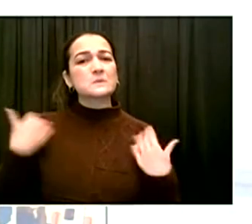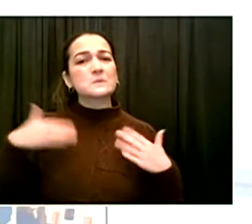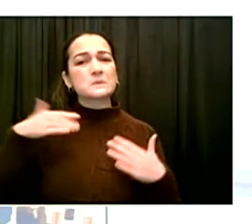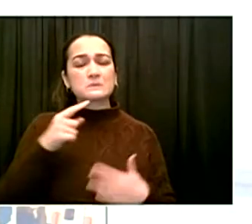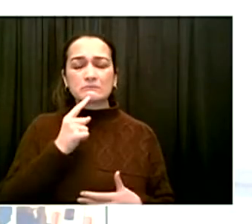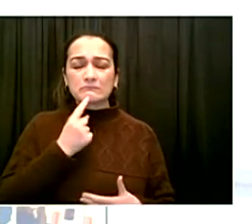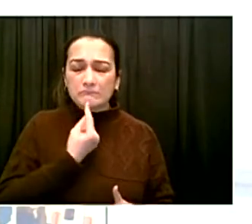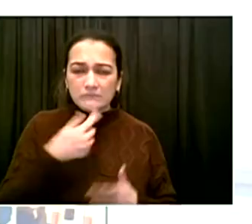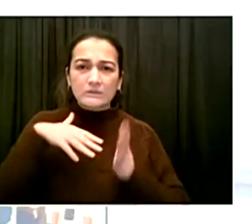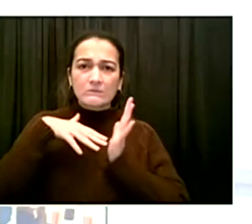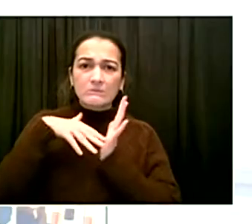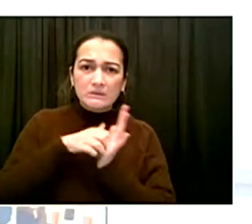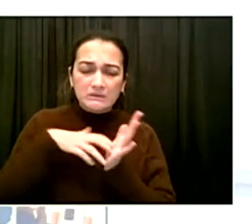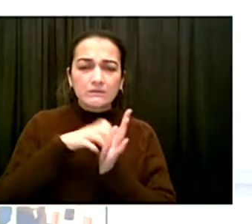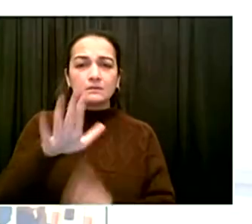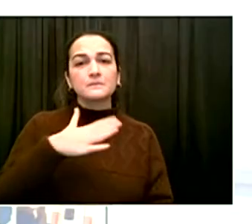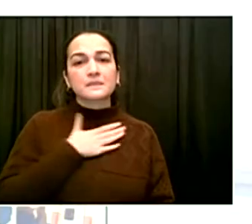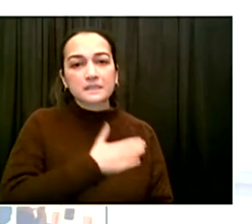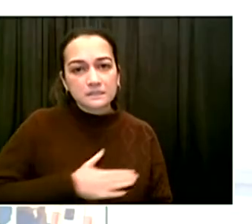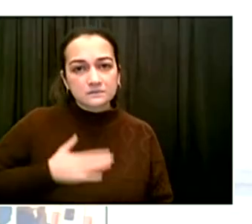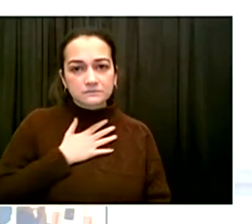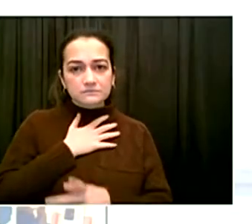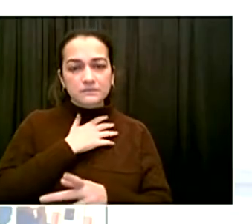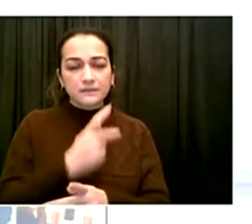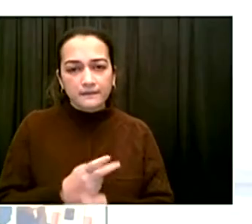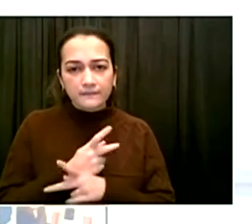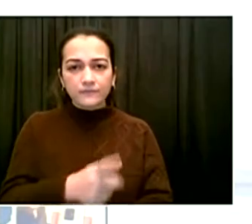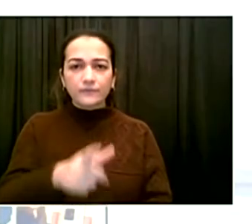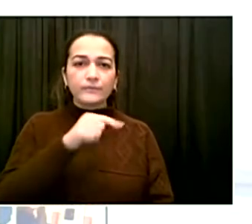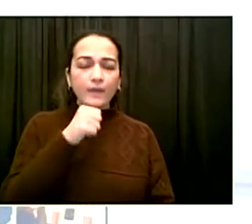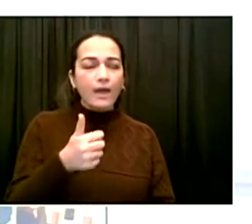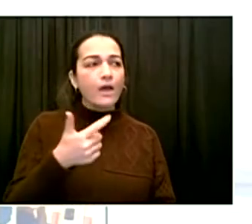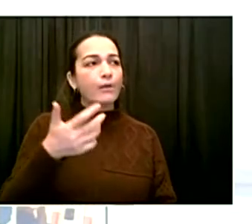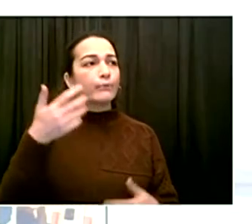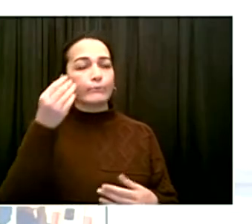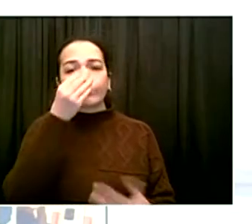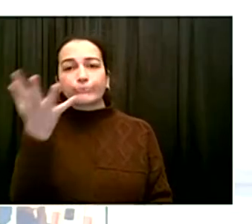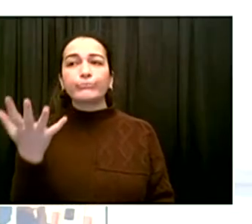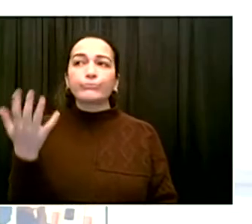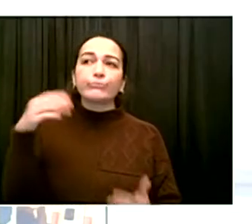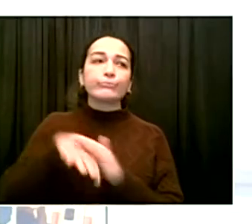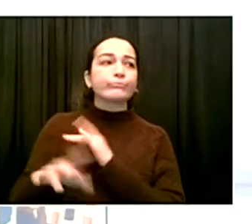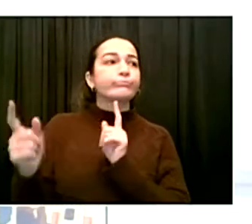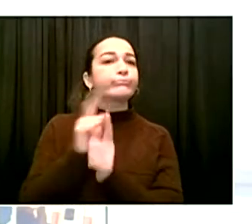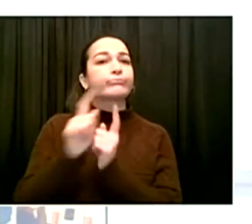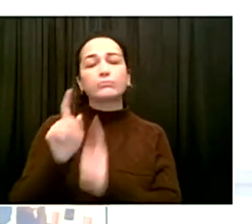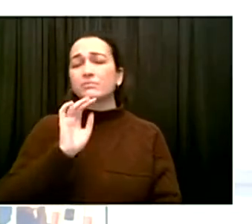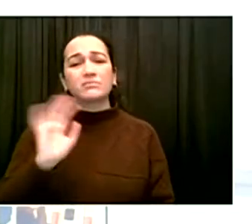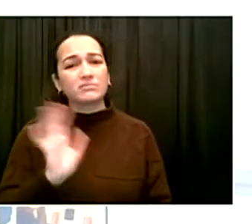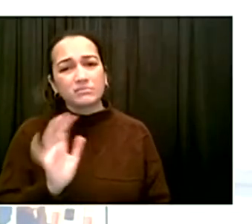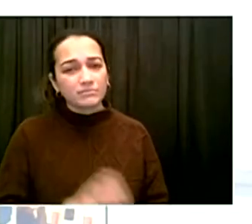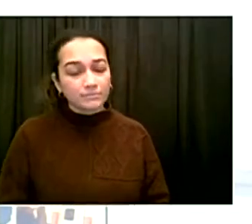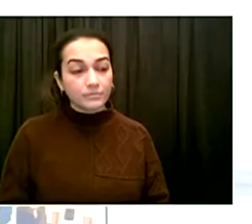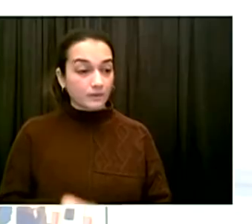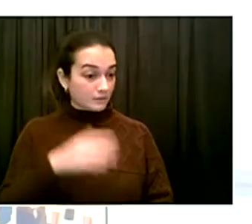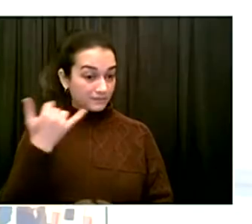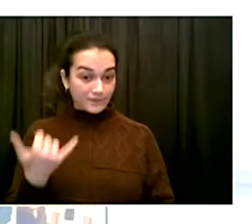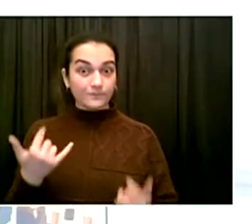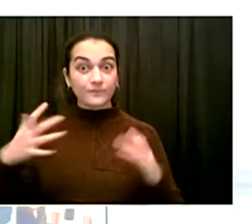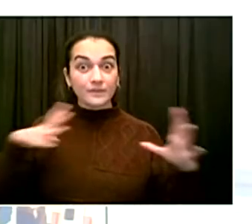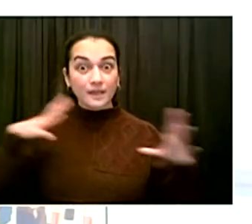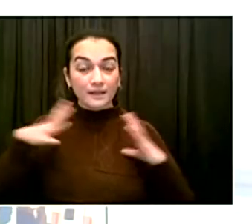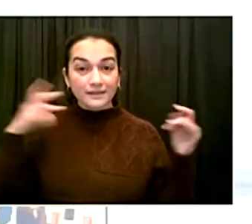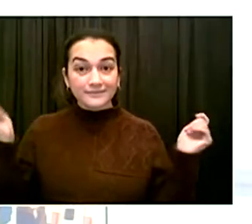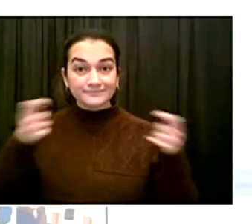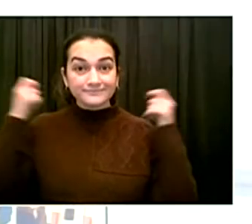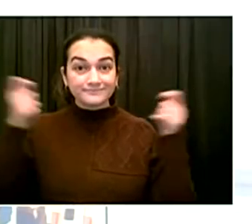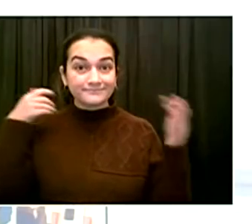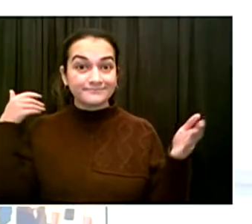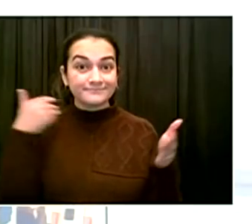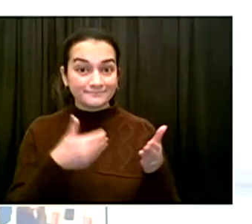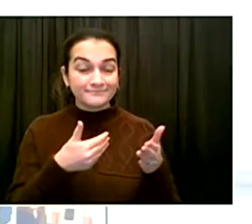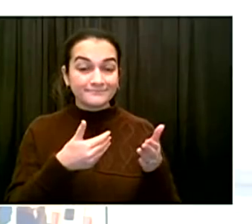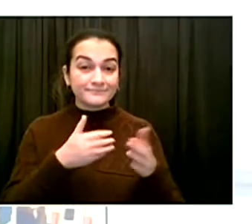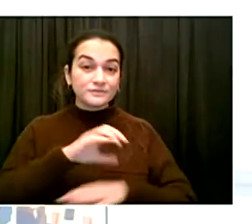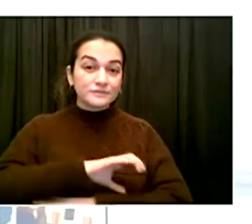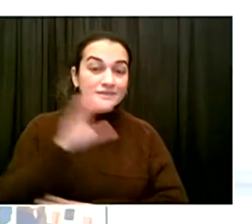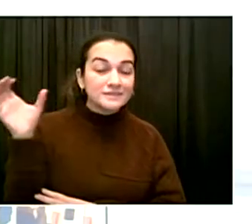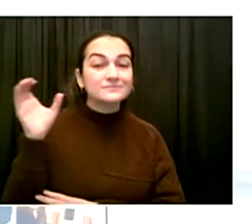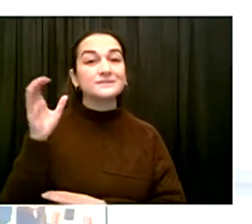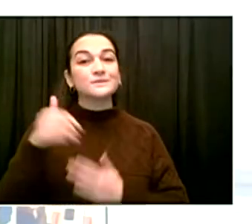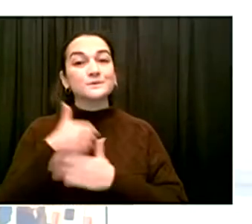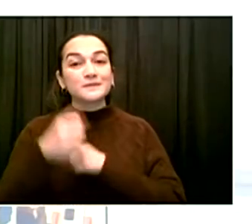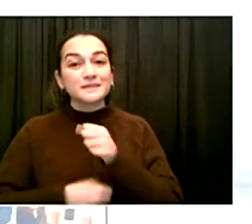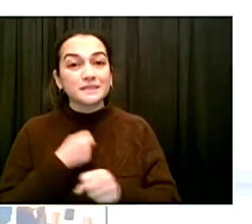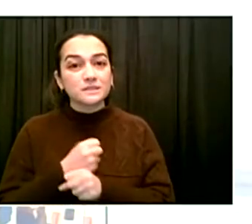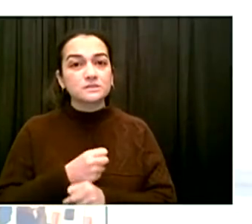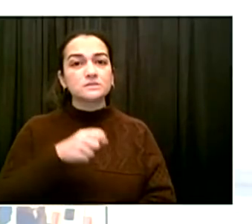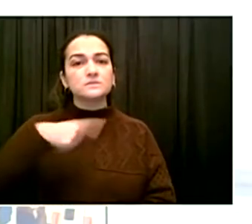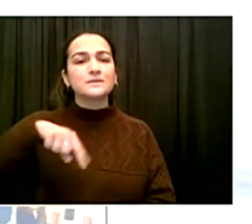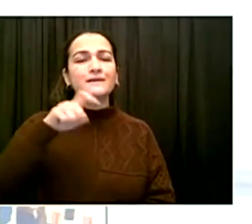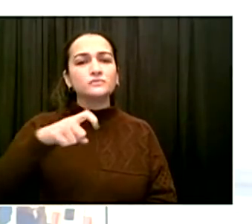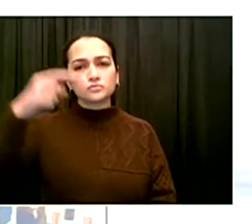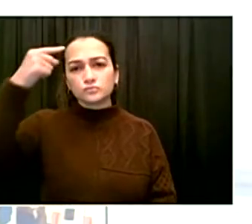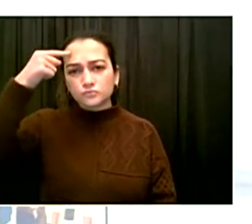YOUR HOLIDAYS AROUND YOUR MOST